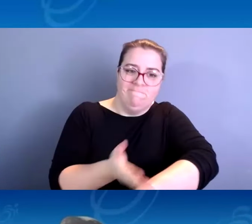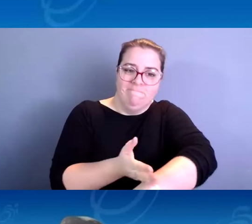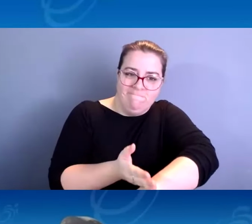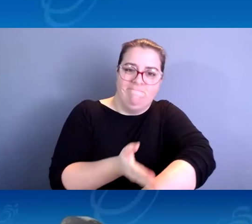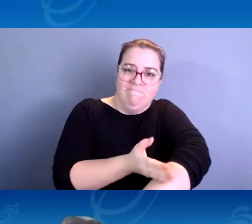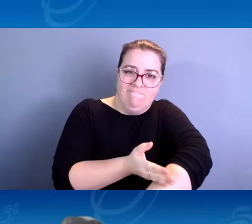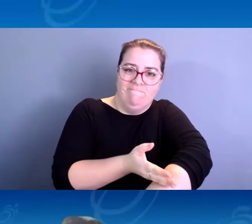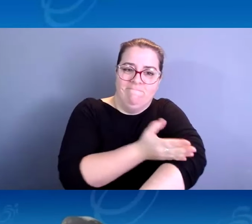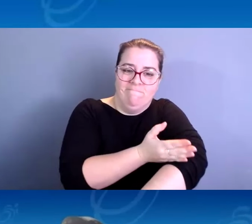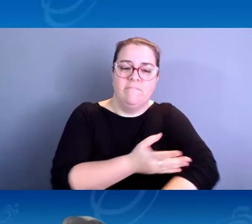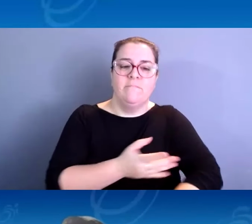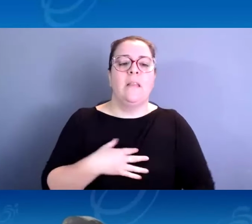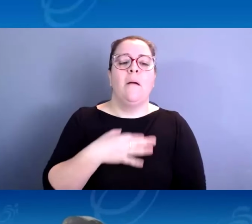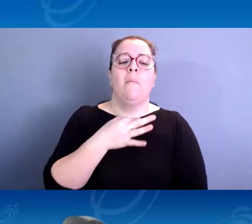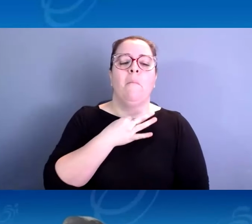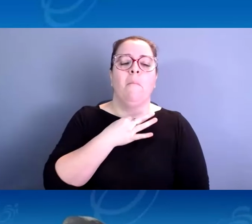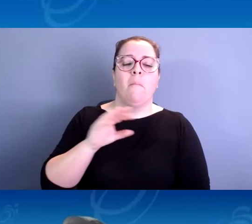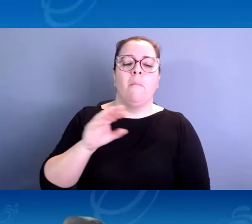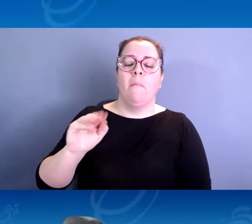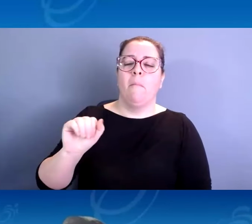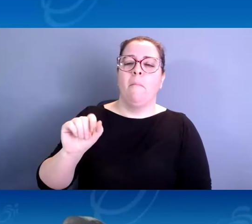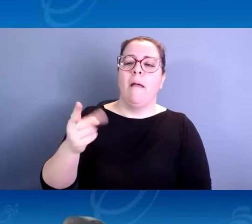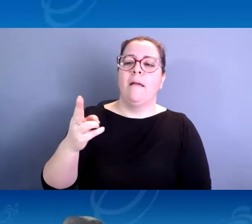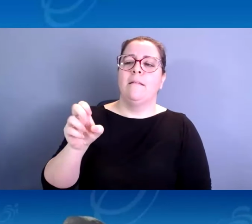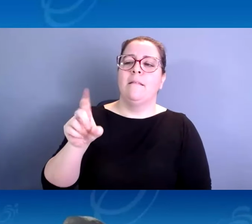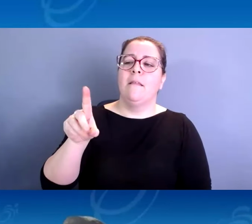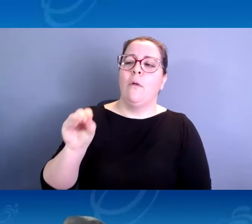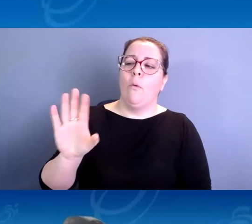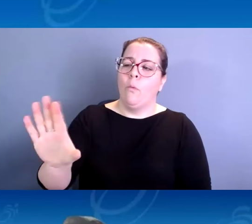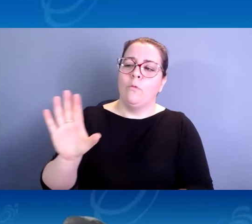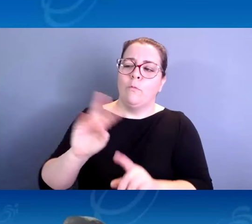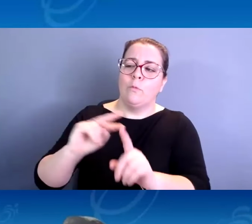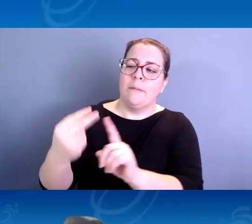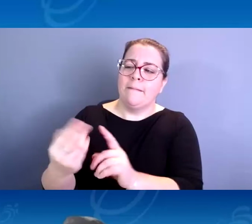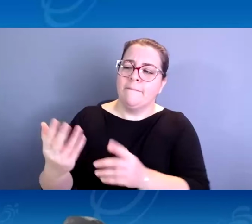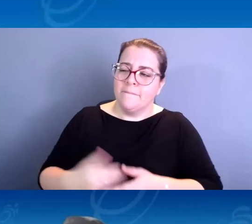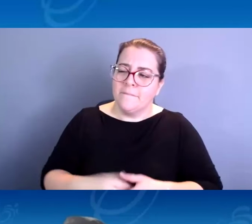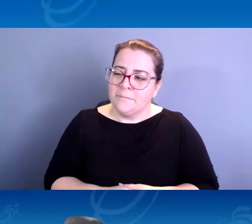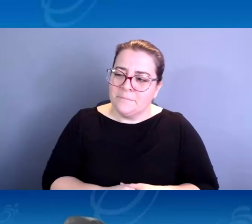Mahadeo has to say on on this topic. I'm going to start with the question.